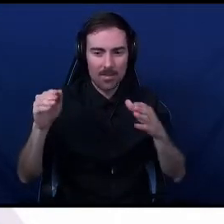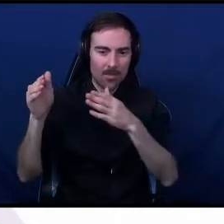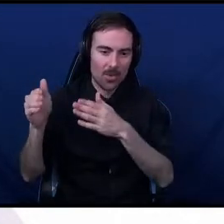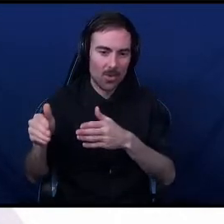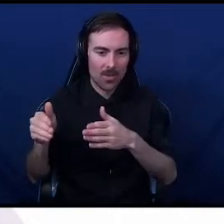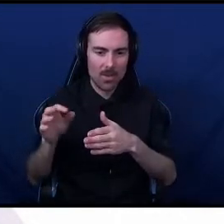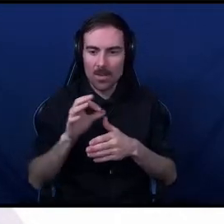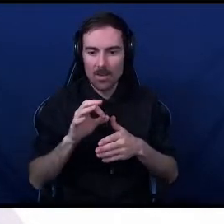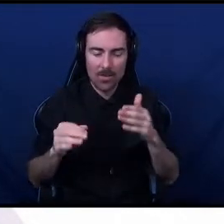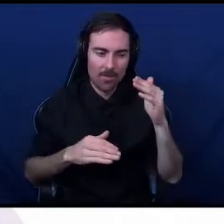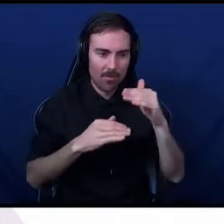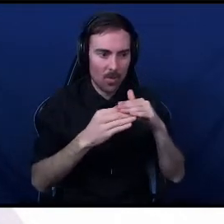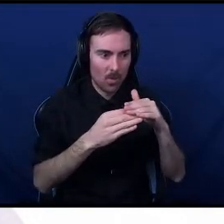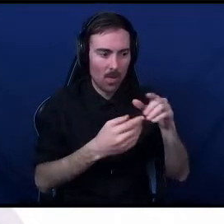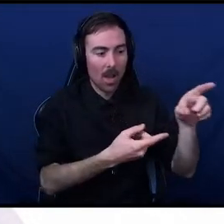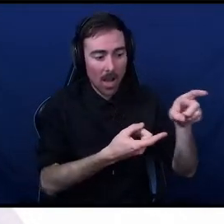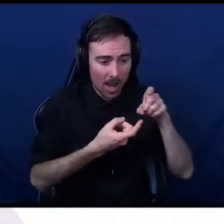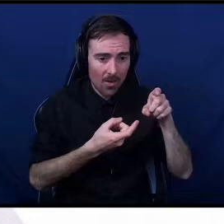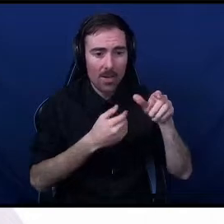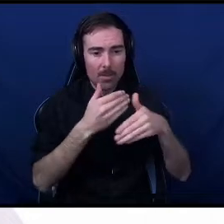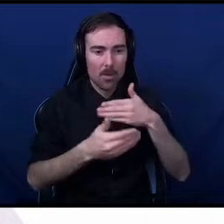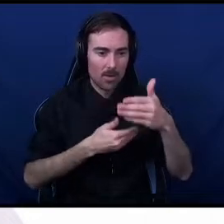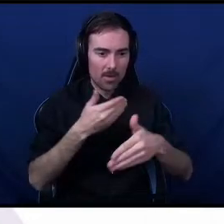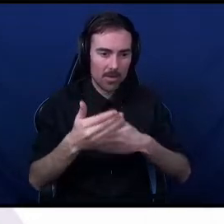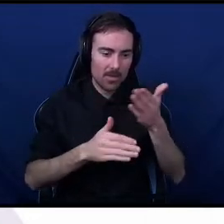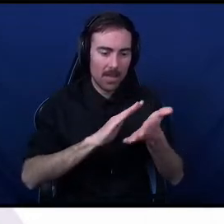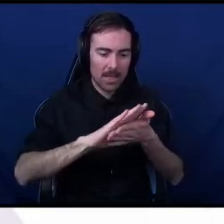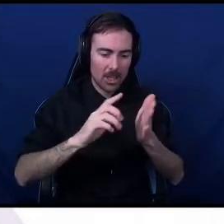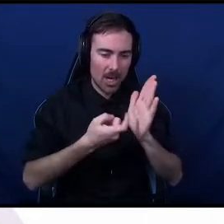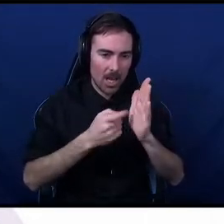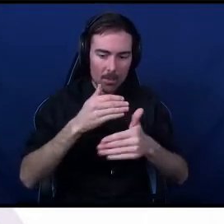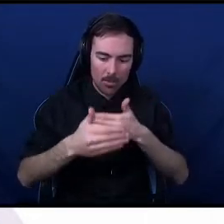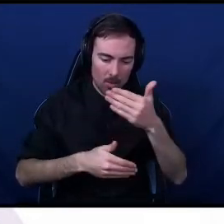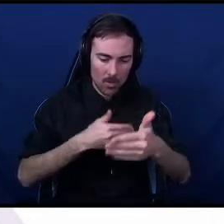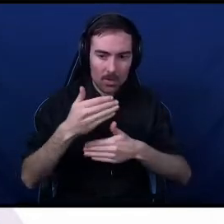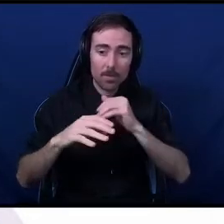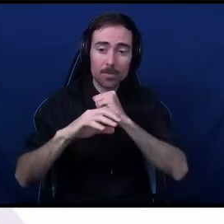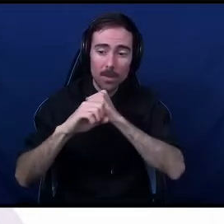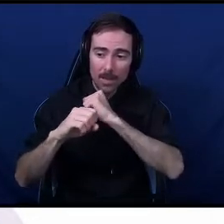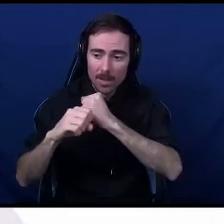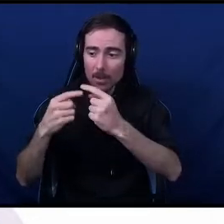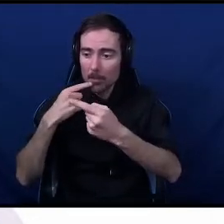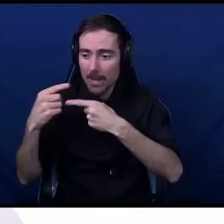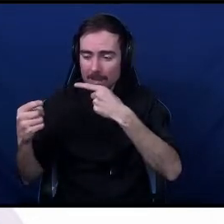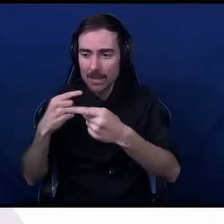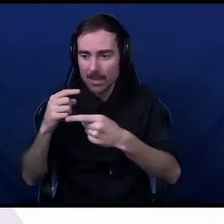our HR processes, our marketing messages, like, there are a little kind of pockets of things kind of happening through some